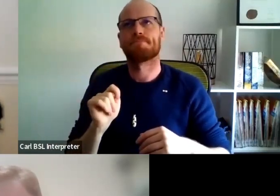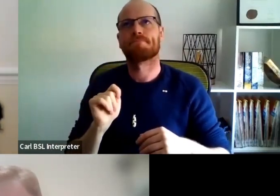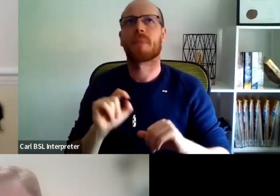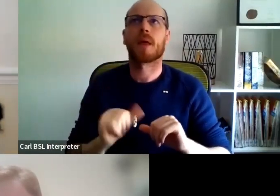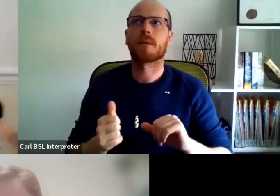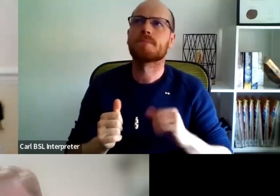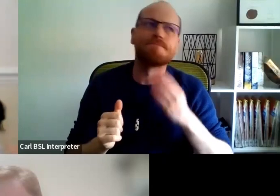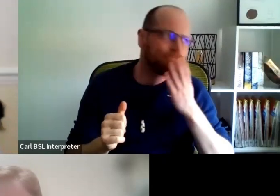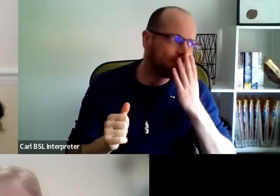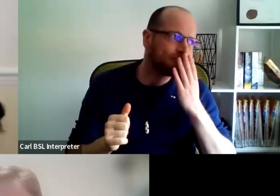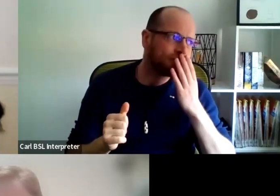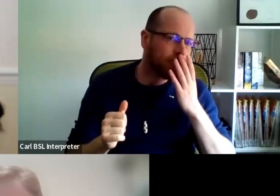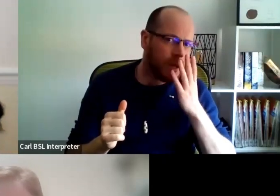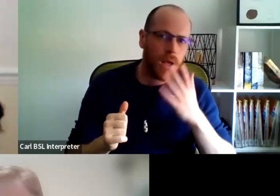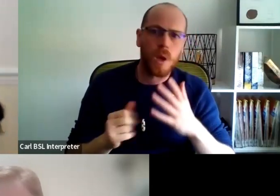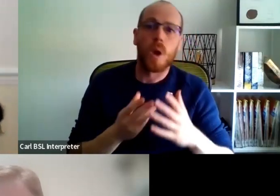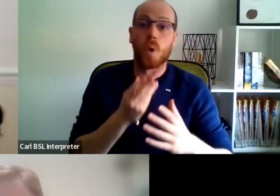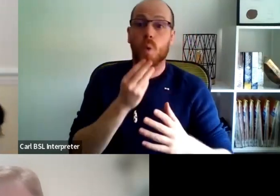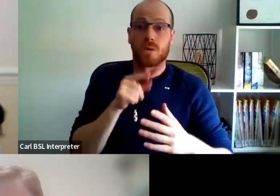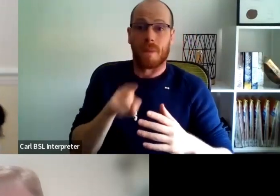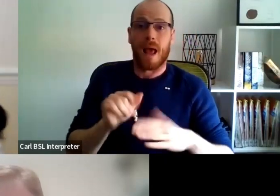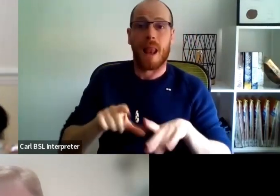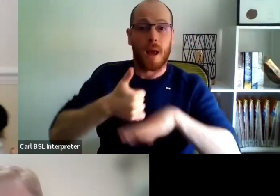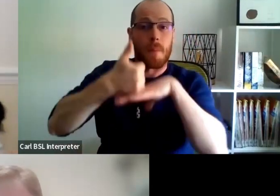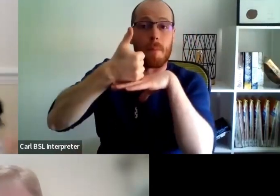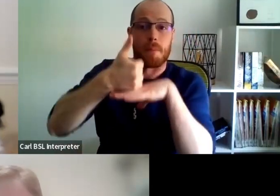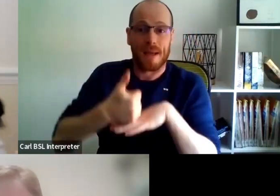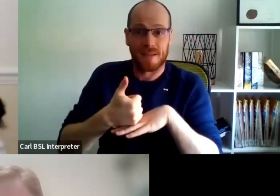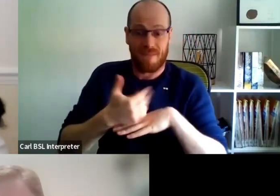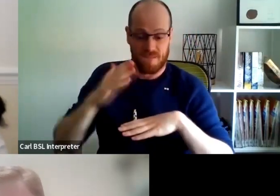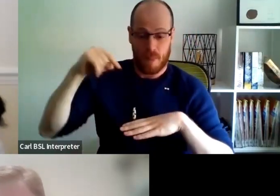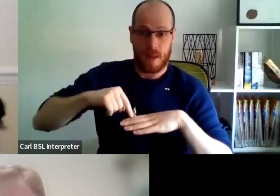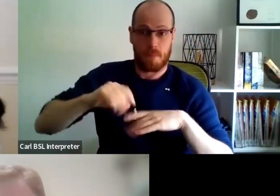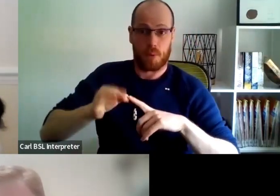have it as a framework within the church, so not specifically of course obviously if people come